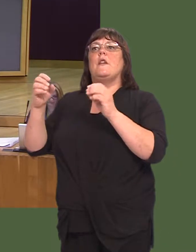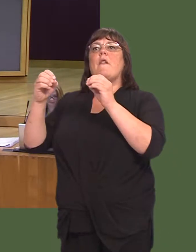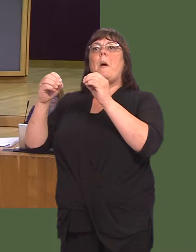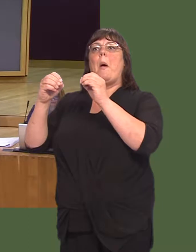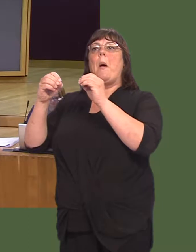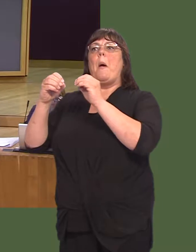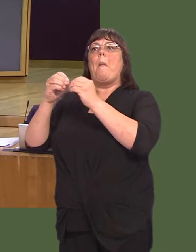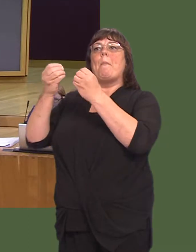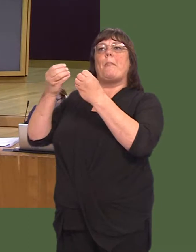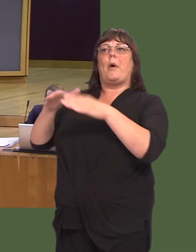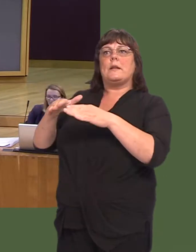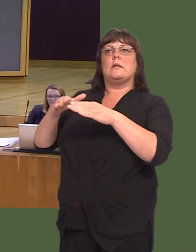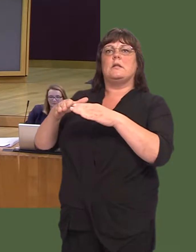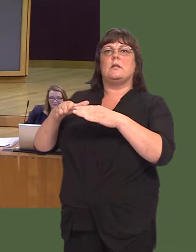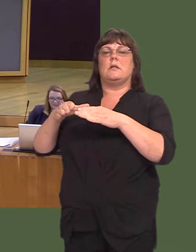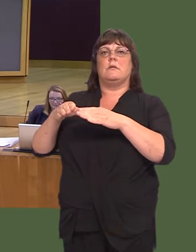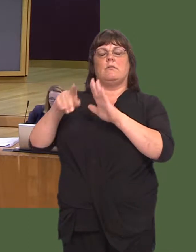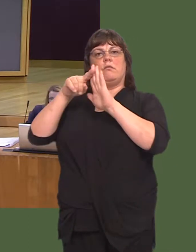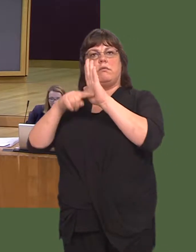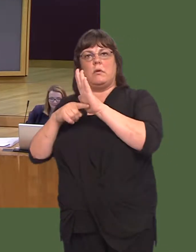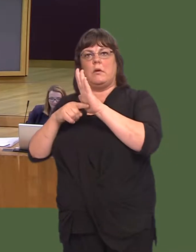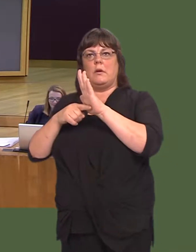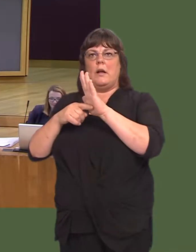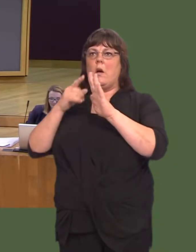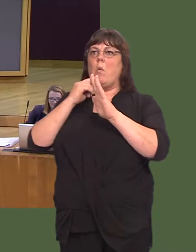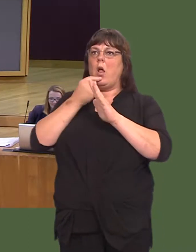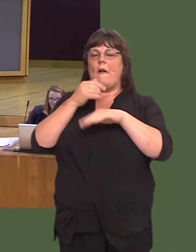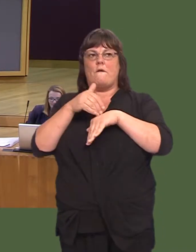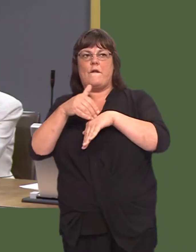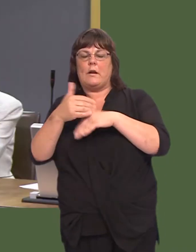a danger to the hugely successful campaign to recruit more doctors in Wales.